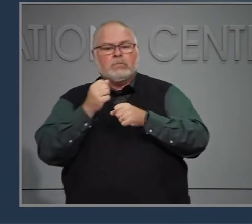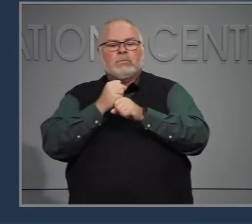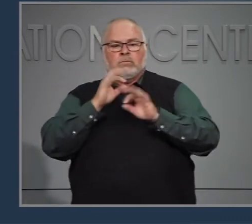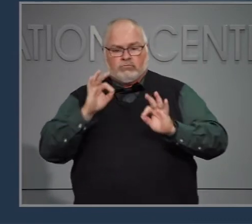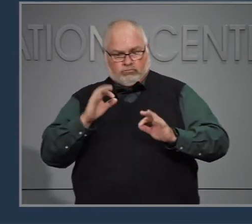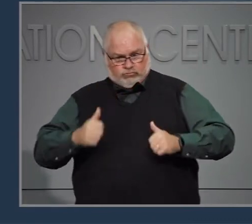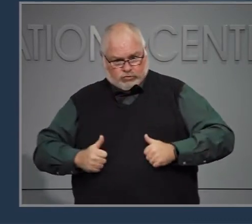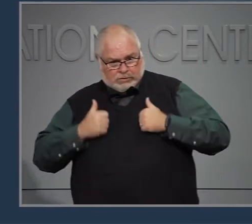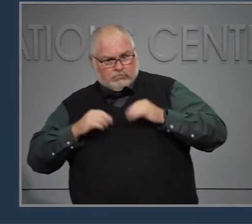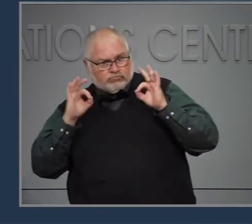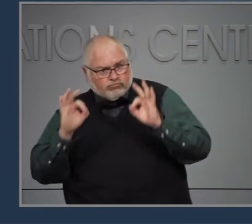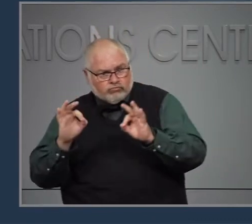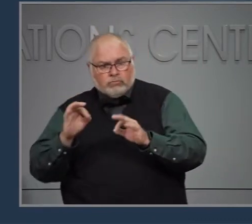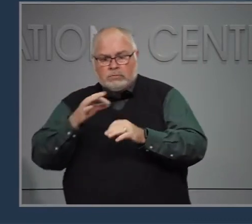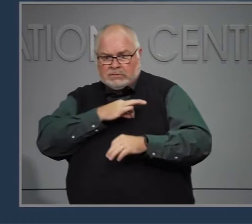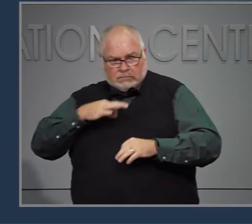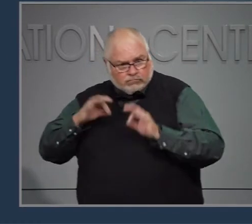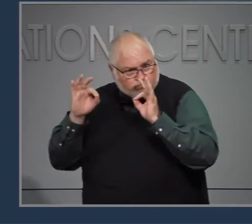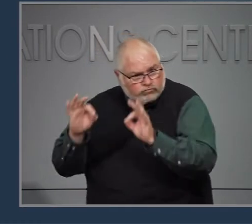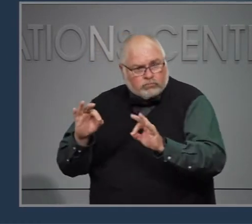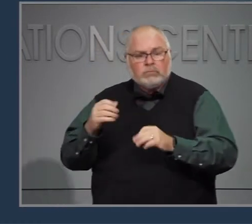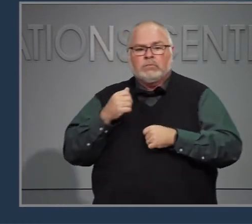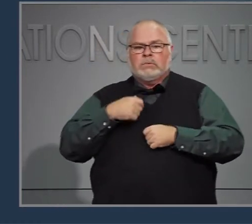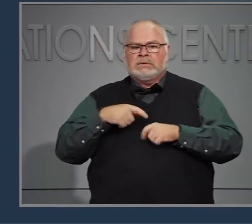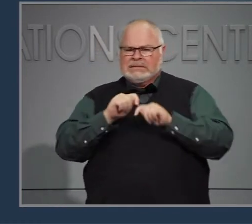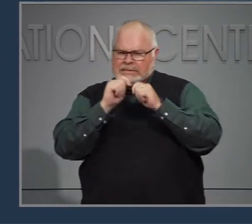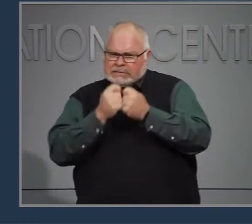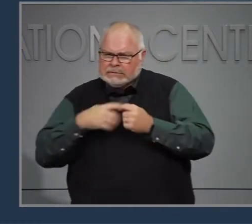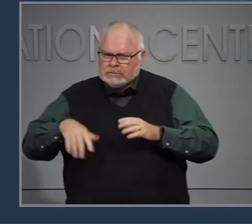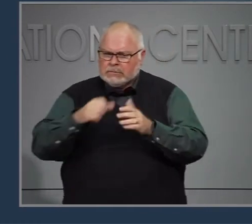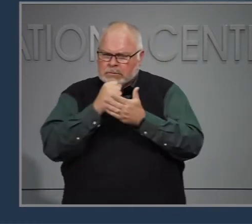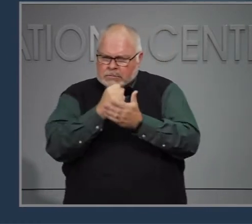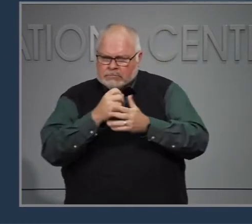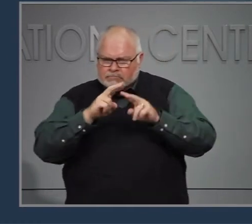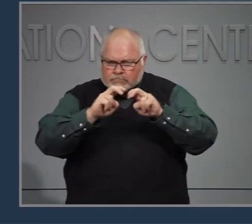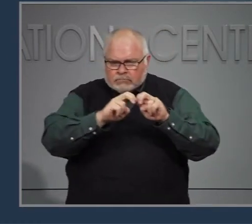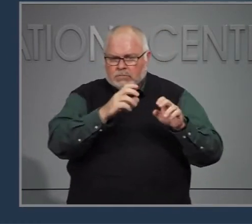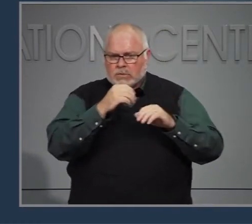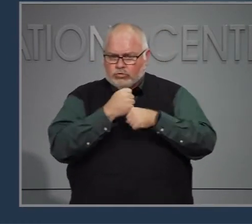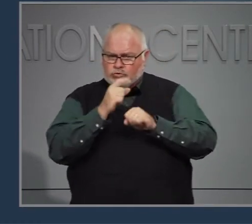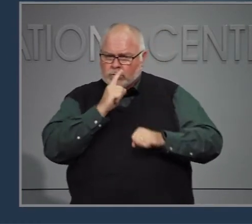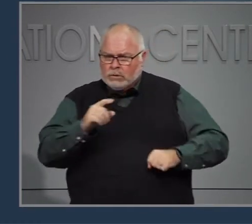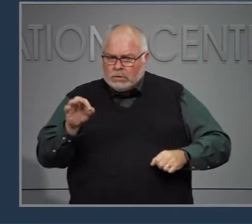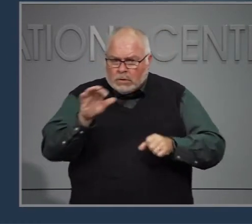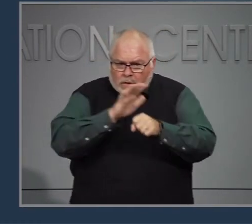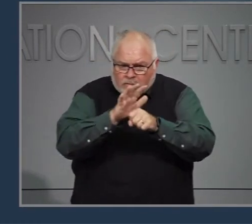OUR TEAM HAS HELPED FILL STAFFING SHORTAGES, MAKING THOUSANDS OF EMPLOYEE REFERRALS